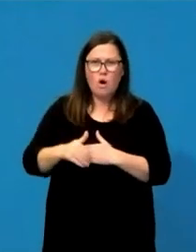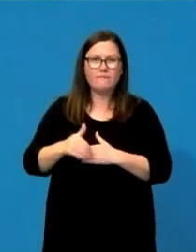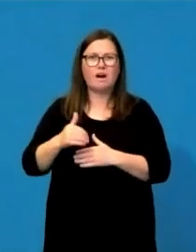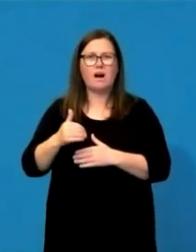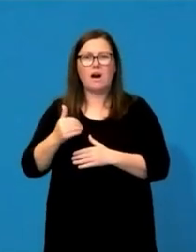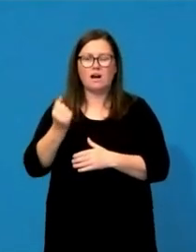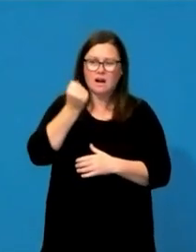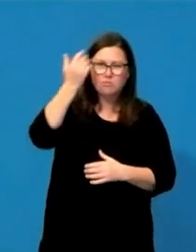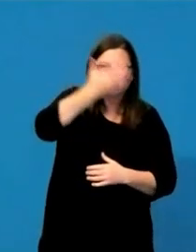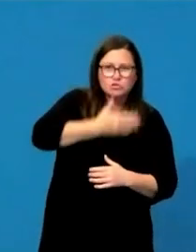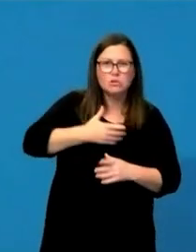things need to be done. You know, fishing or hunting.